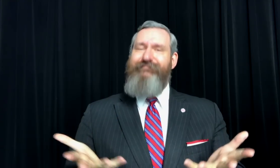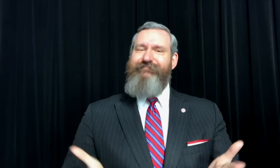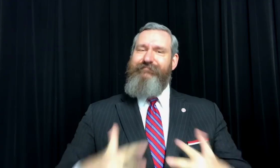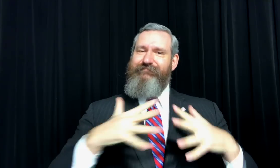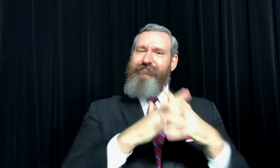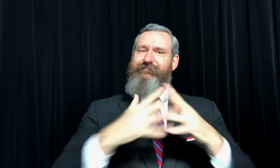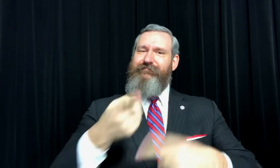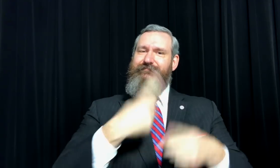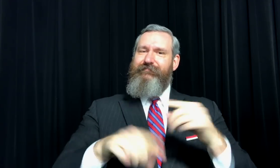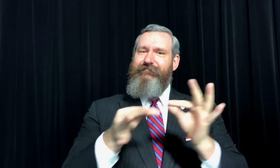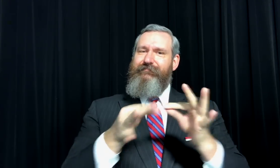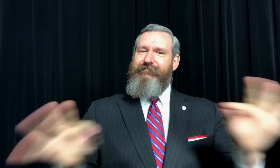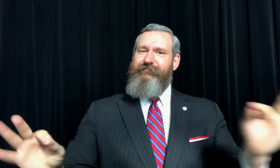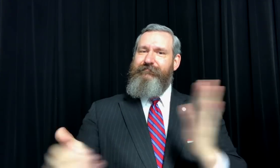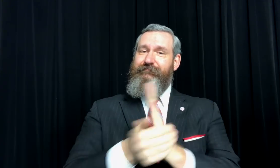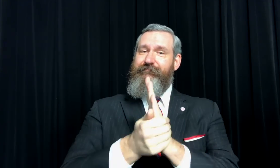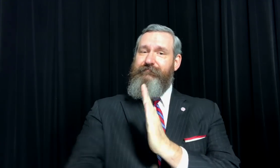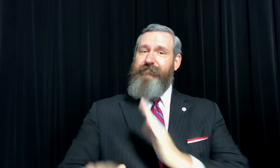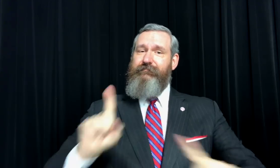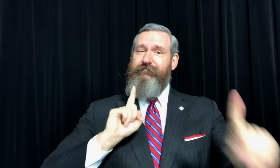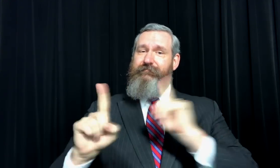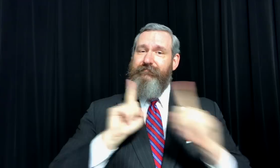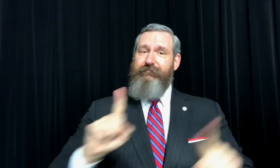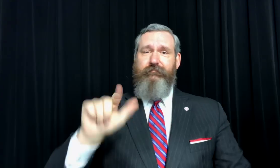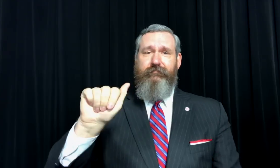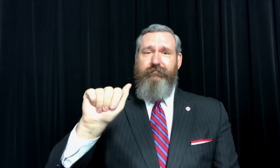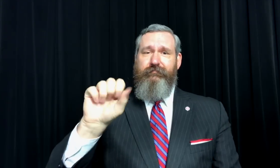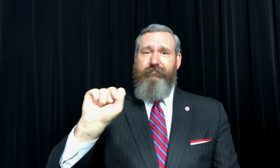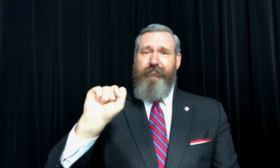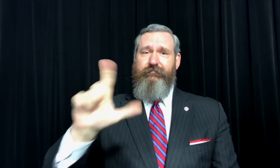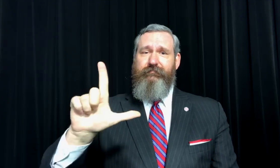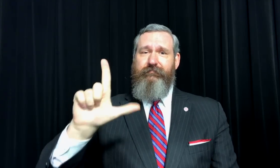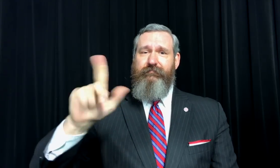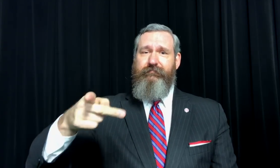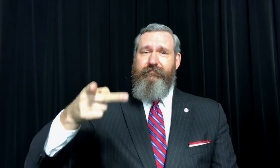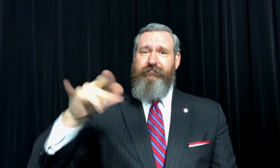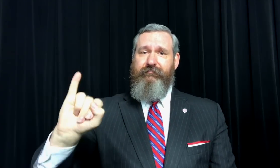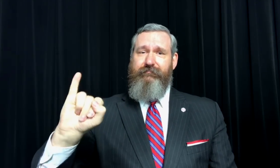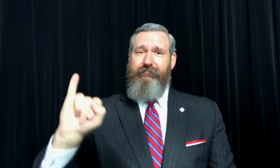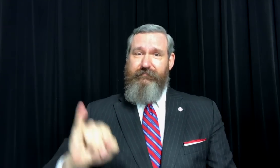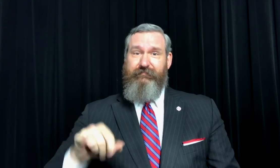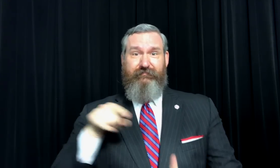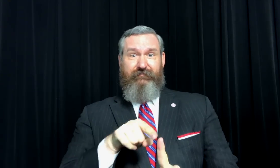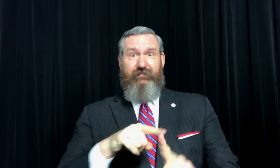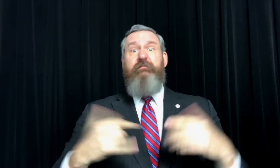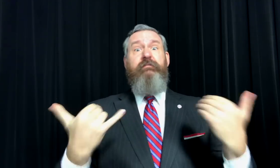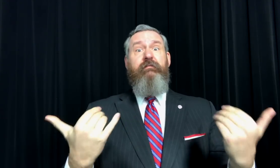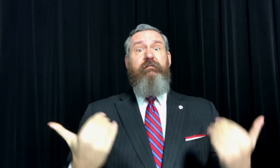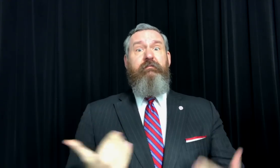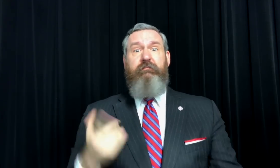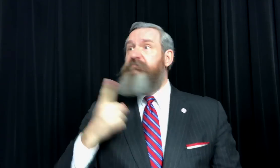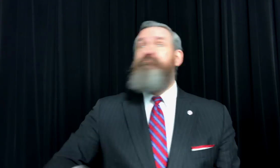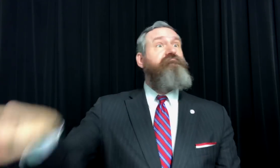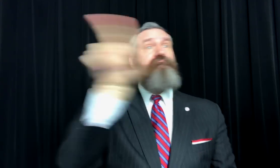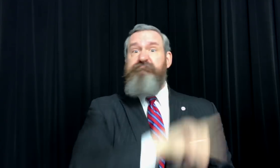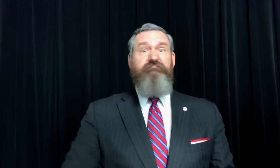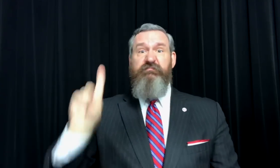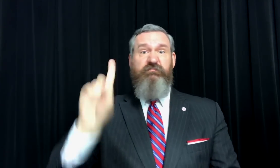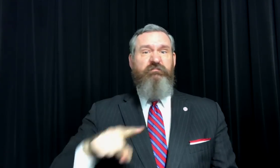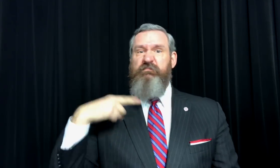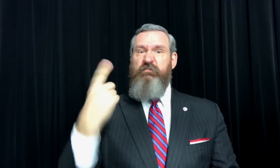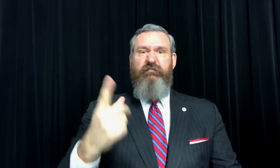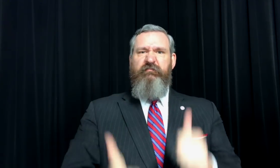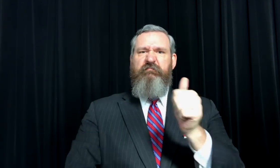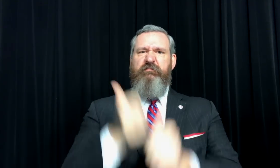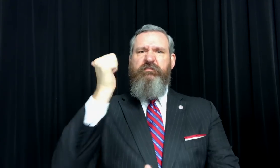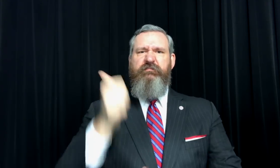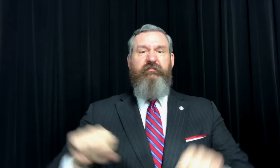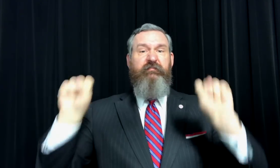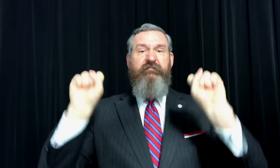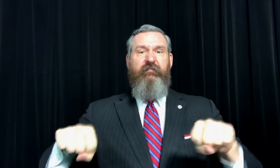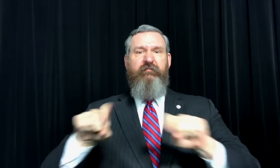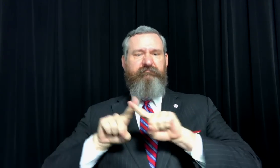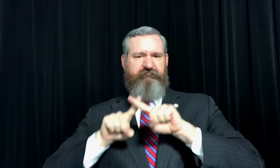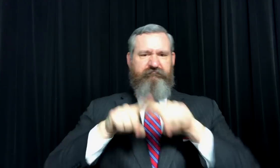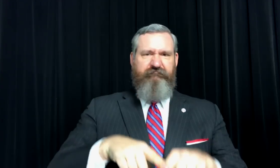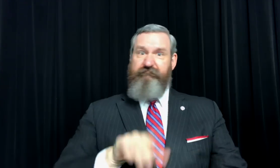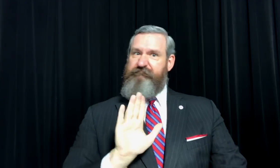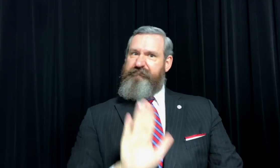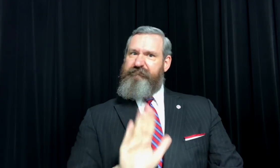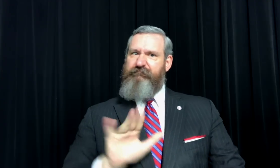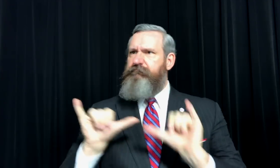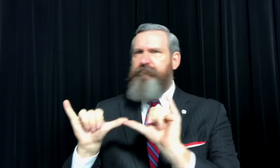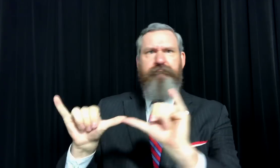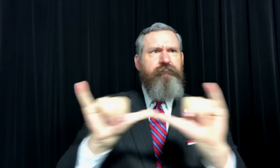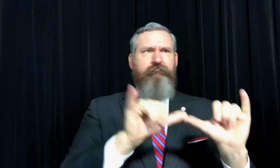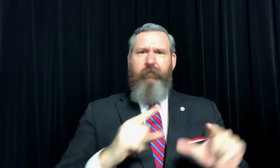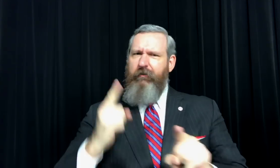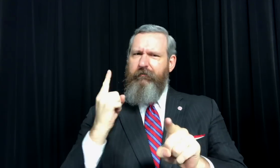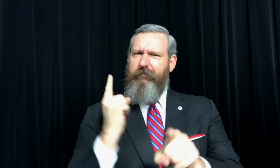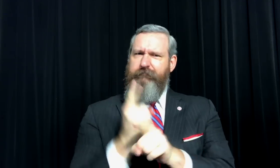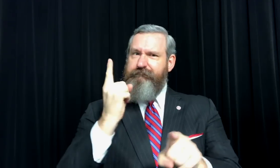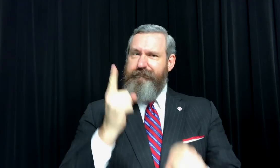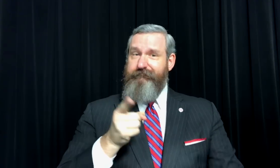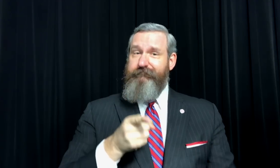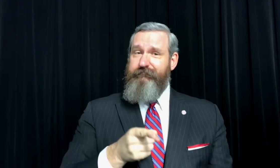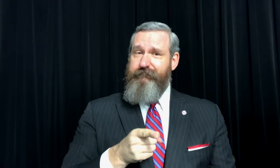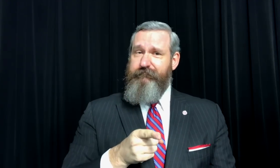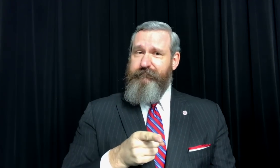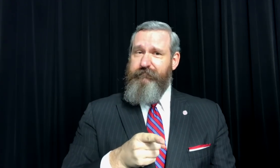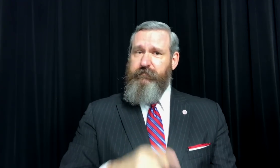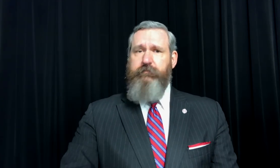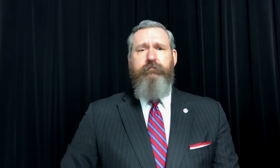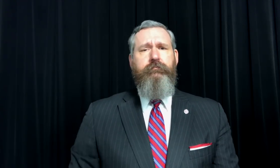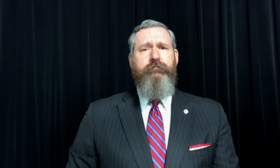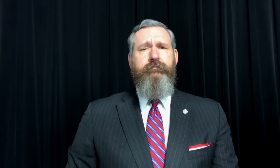American Sign Language Proficiency Interview (ASLPI), the most reliable mechanism that exists to measure ASL proficiency at the present time.